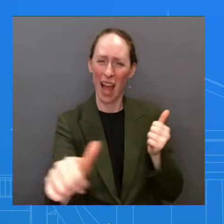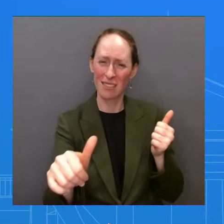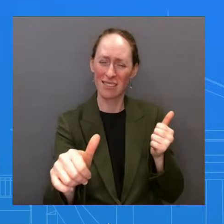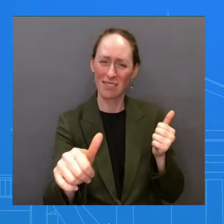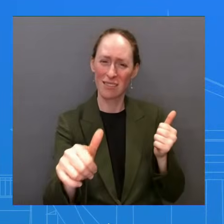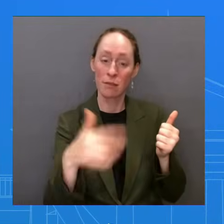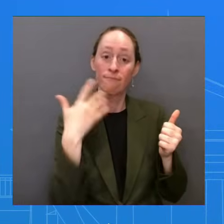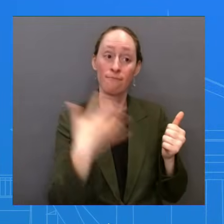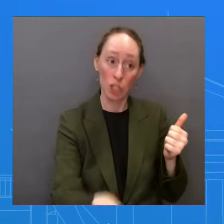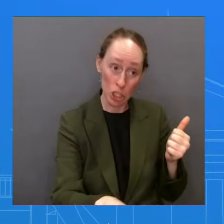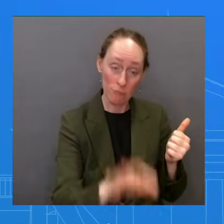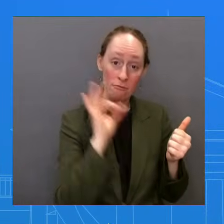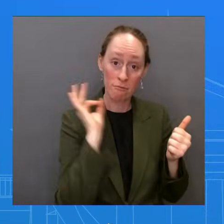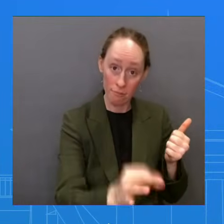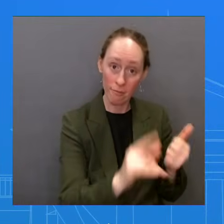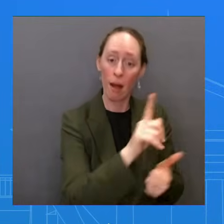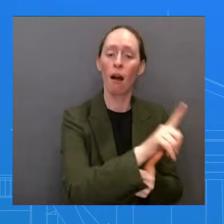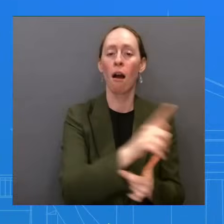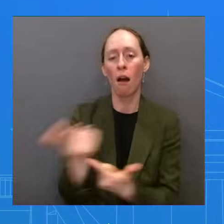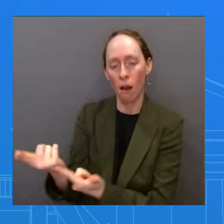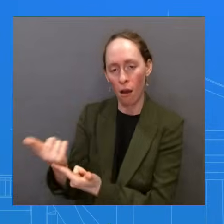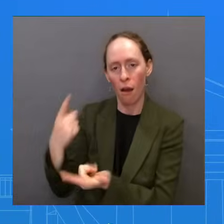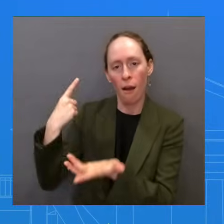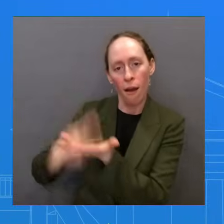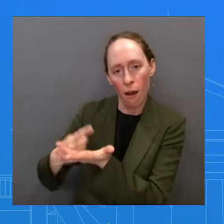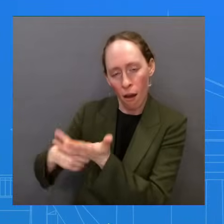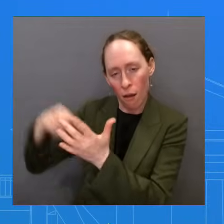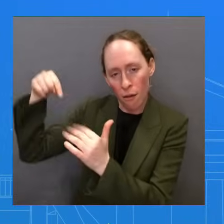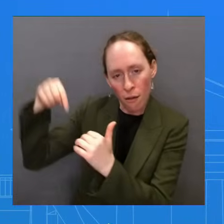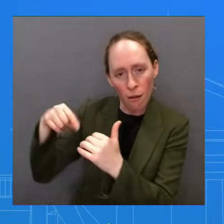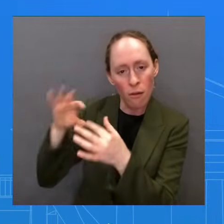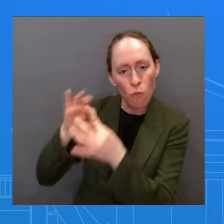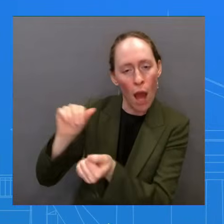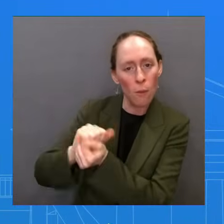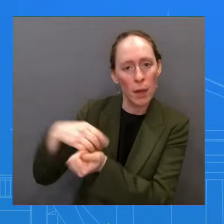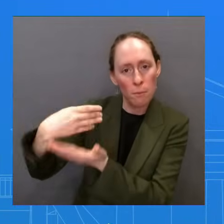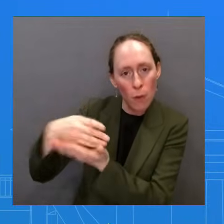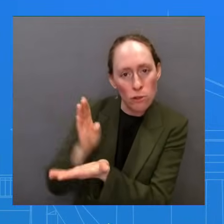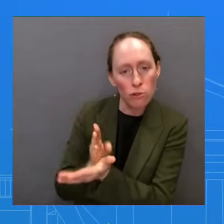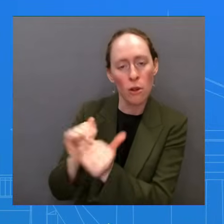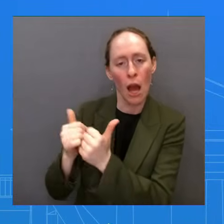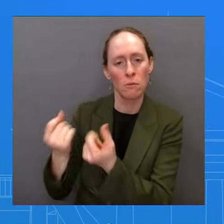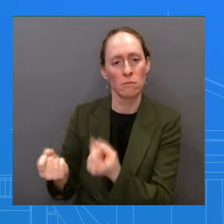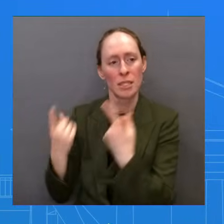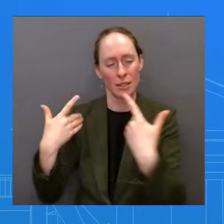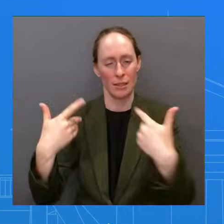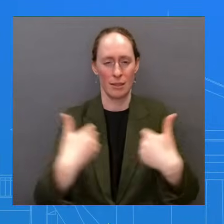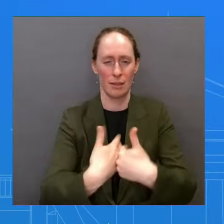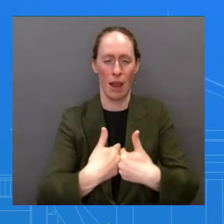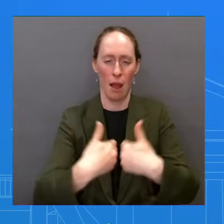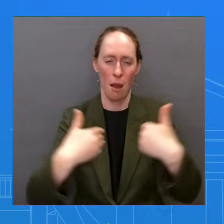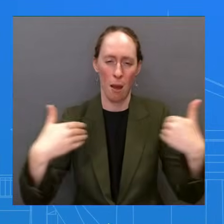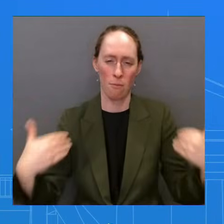because we have long said we welcome a conversation about spending priorities. But it's -- but let's be clear about the --